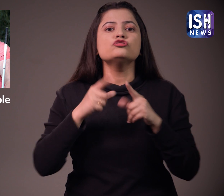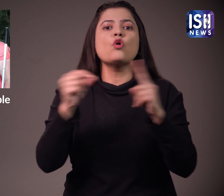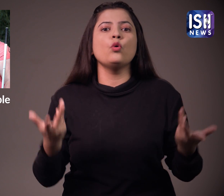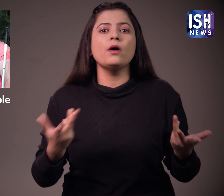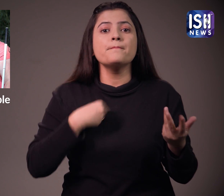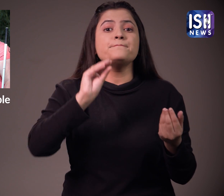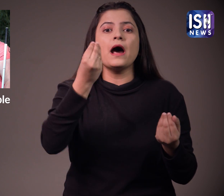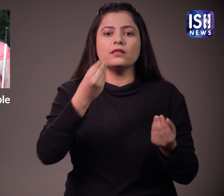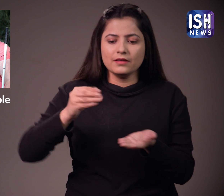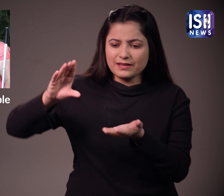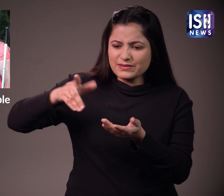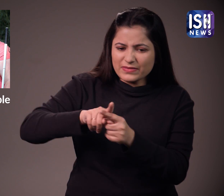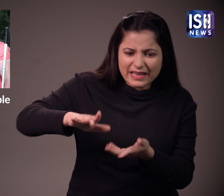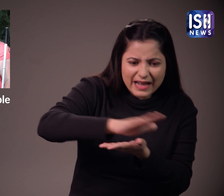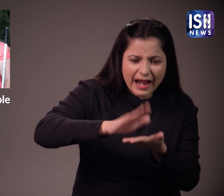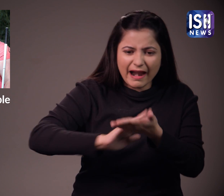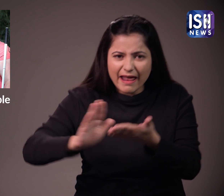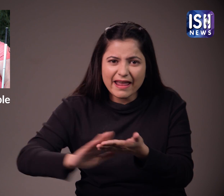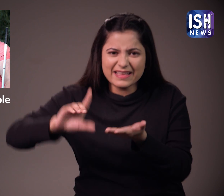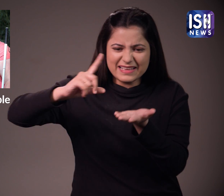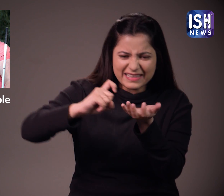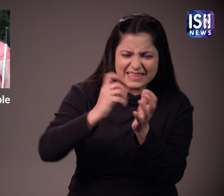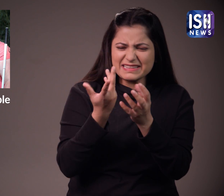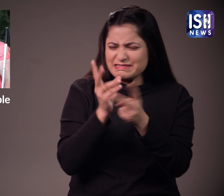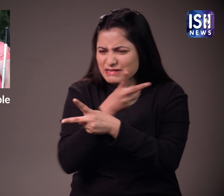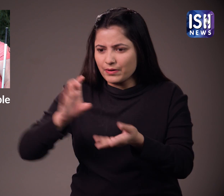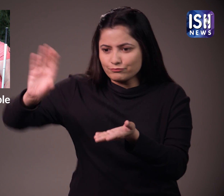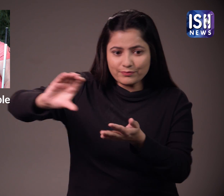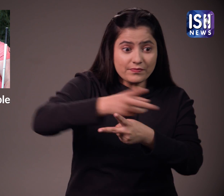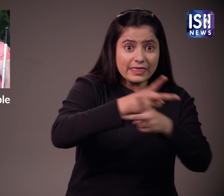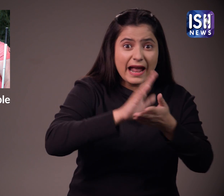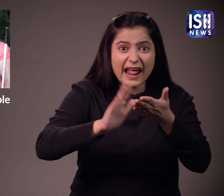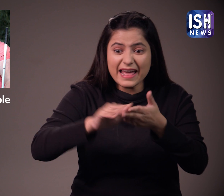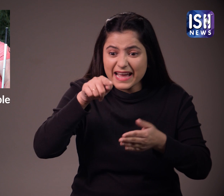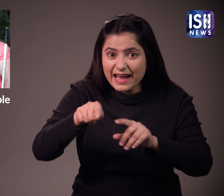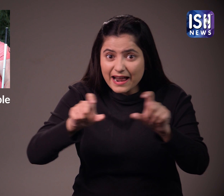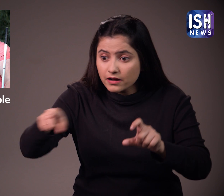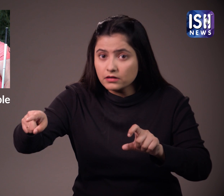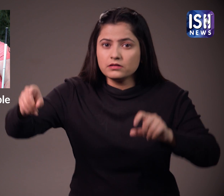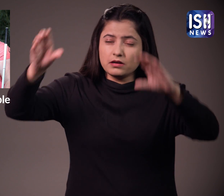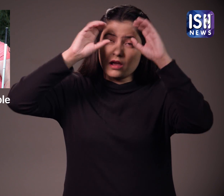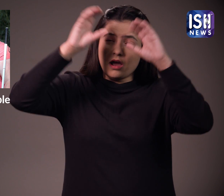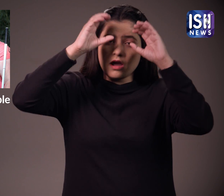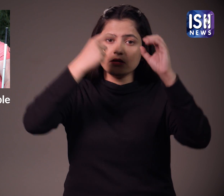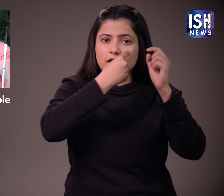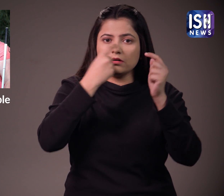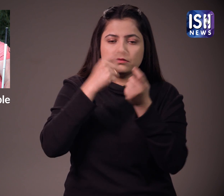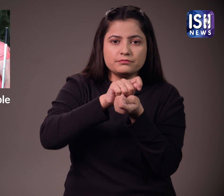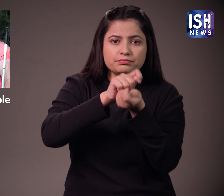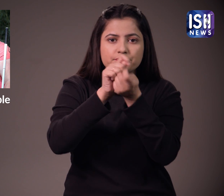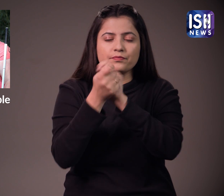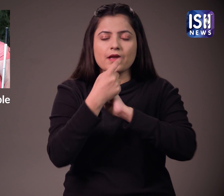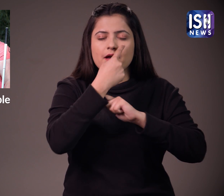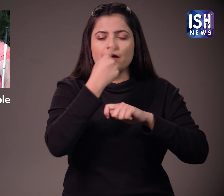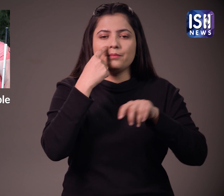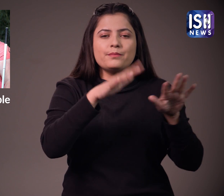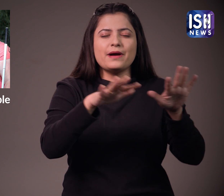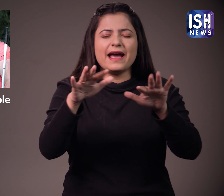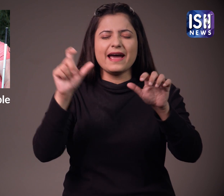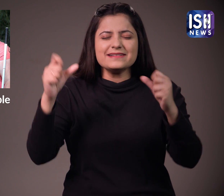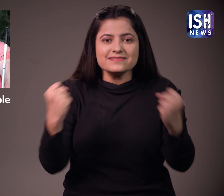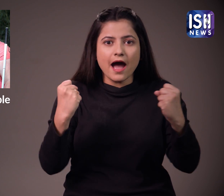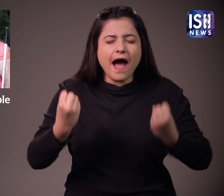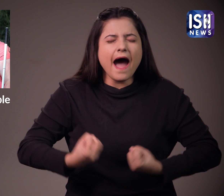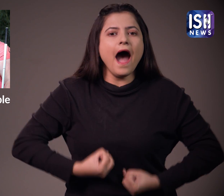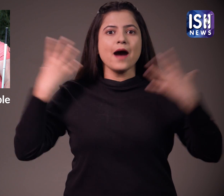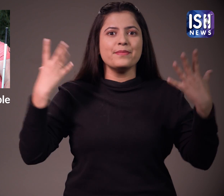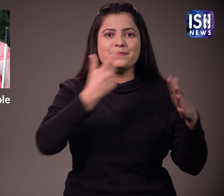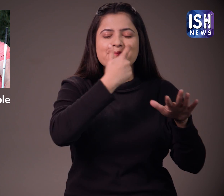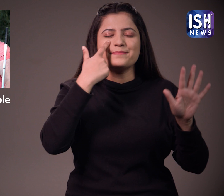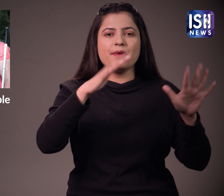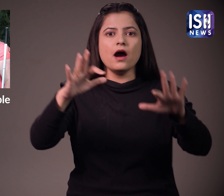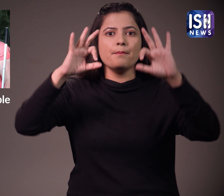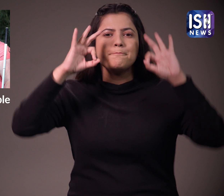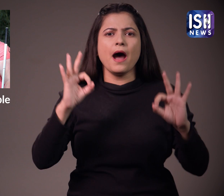She put cleaning liquid in her eyes that helped her lose her vision and she was very happy with it.